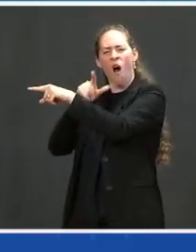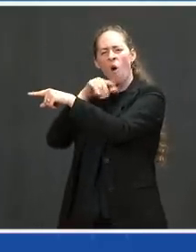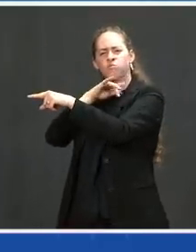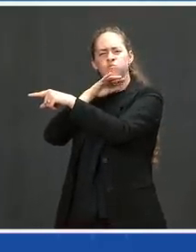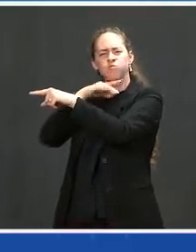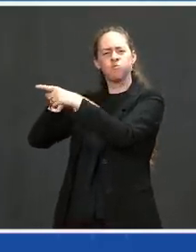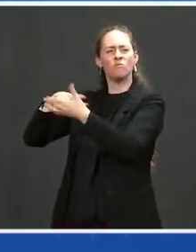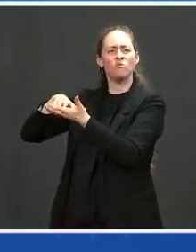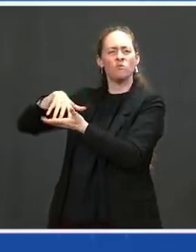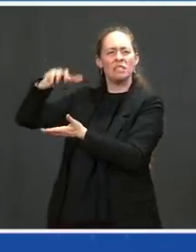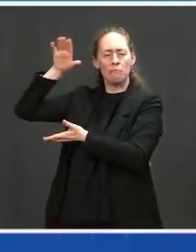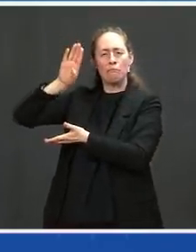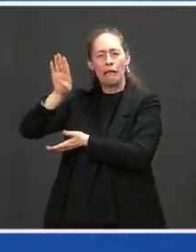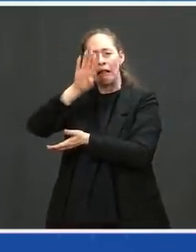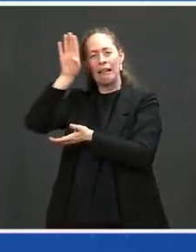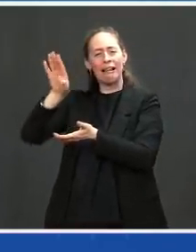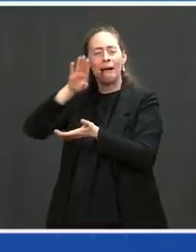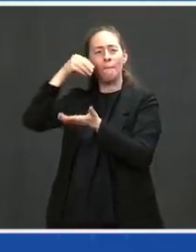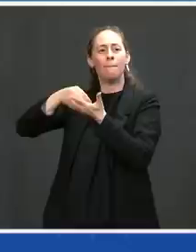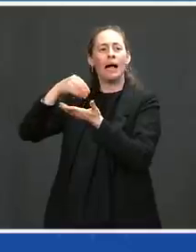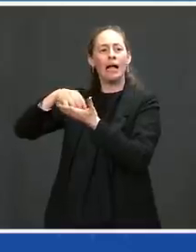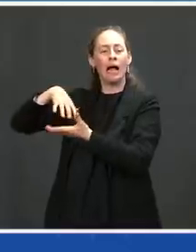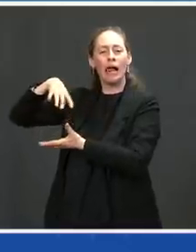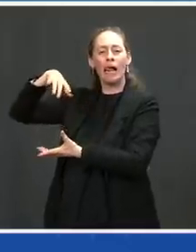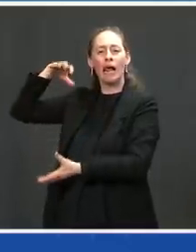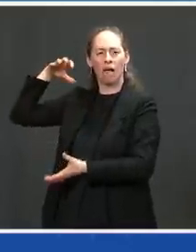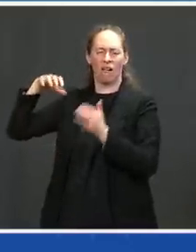something is wrong. Their newfound concern.